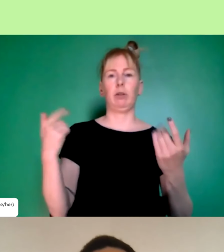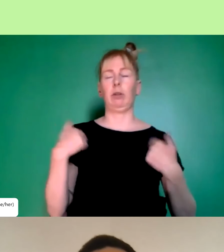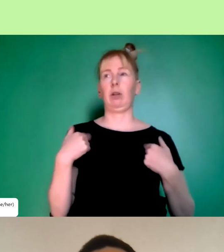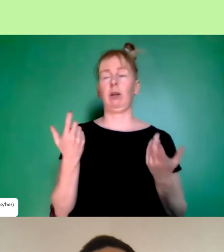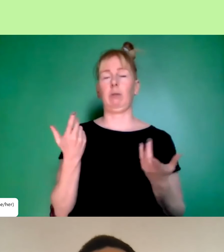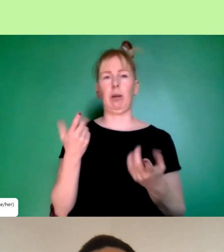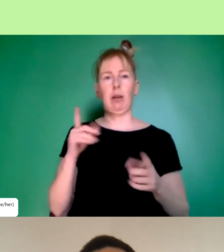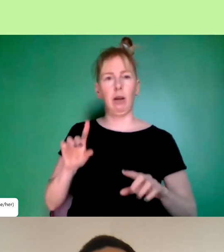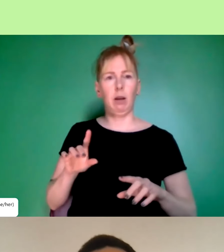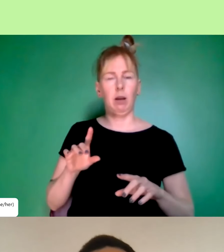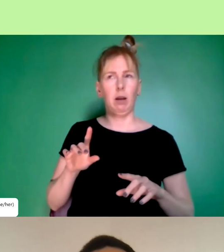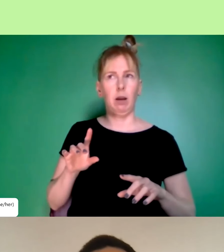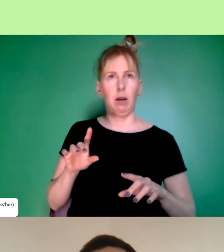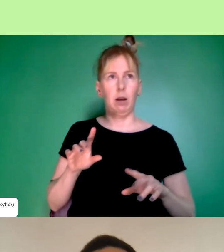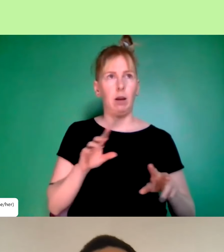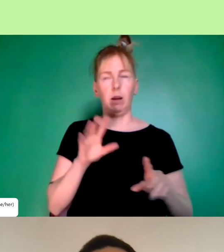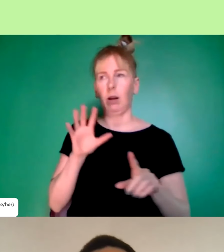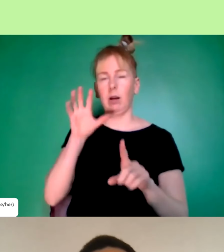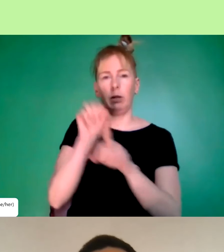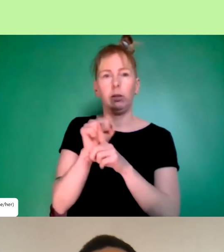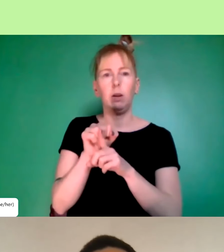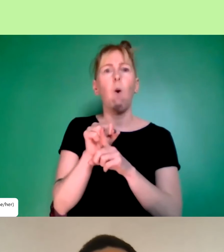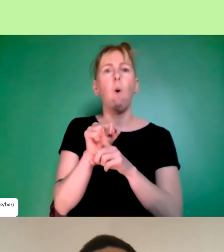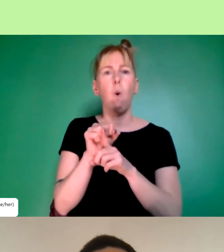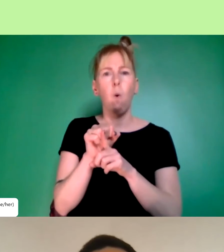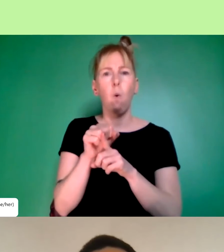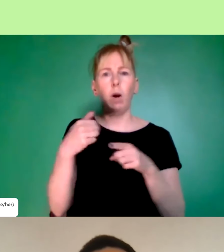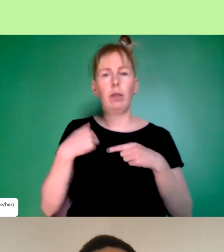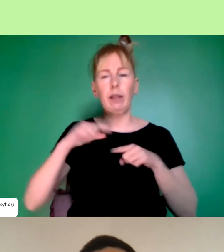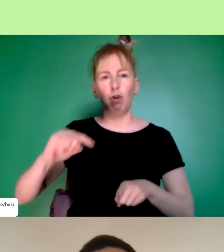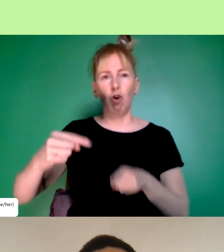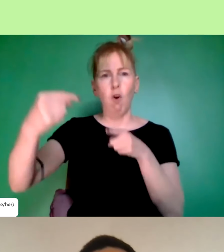to remind yourself that your geographical location that you're born into, is exactly the